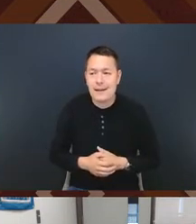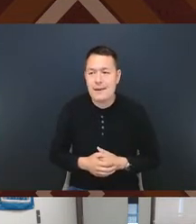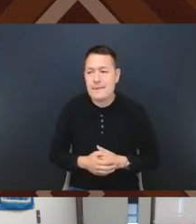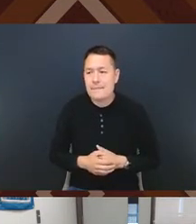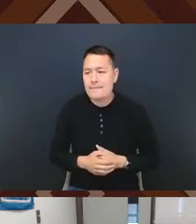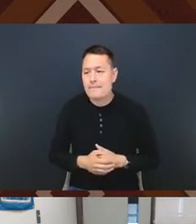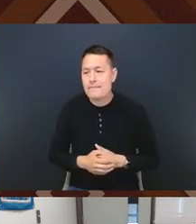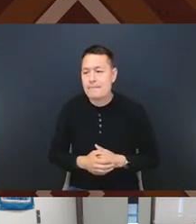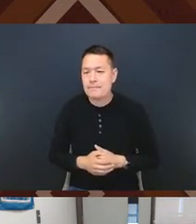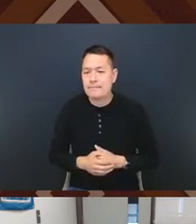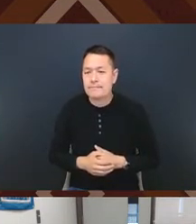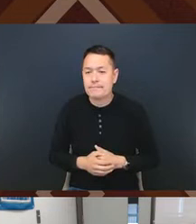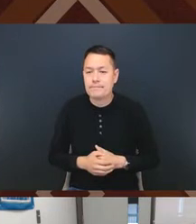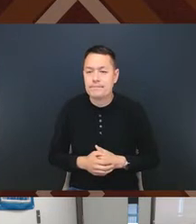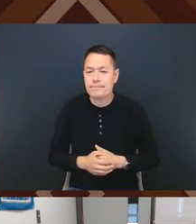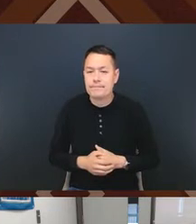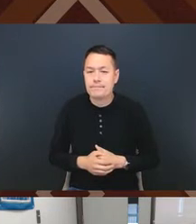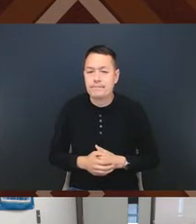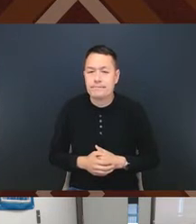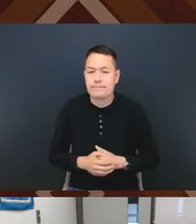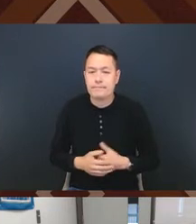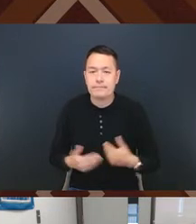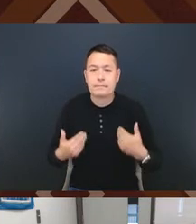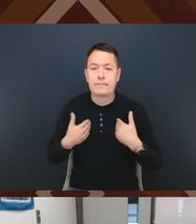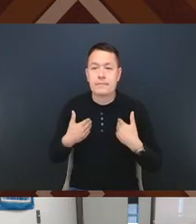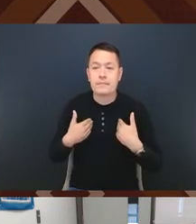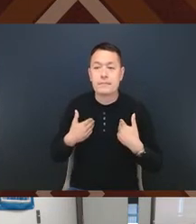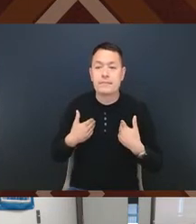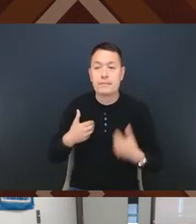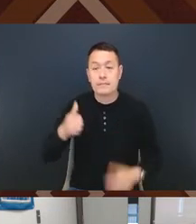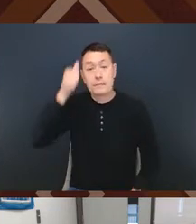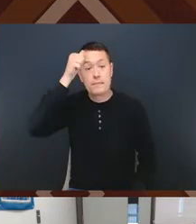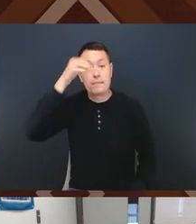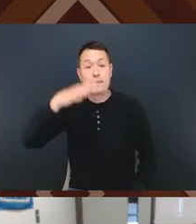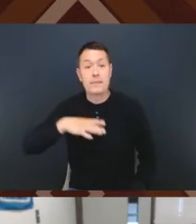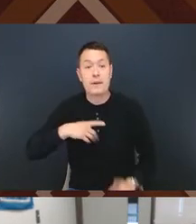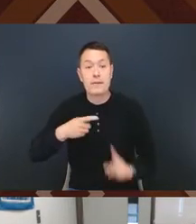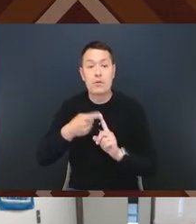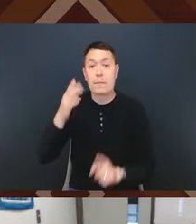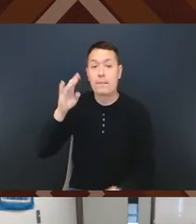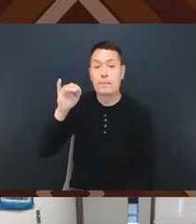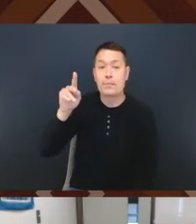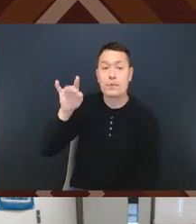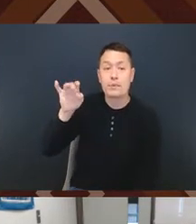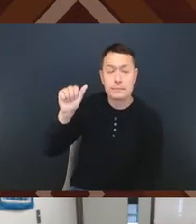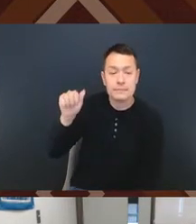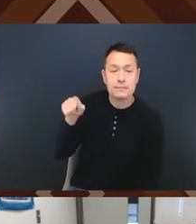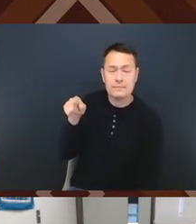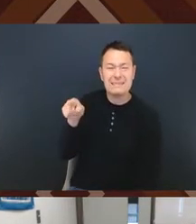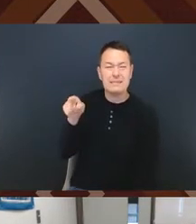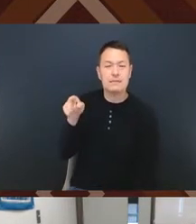we have a Burmese man and his children at a Sam's Club in Texas.